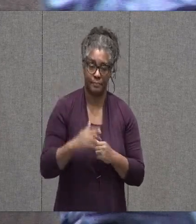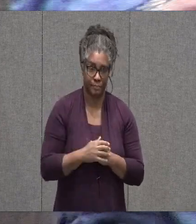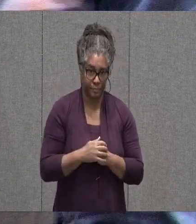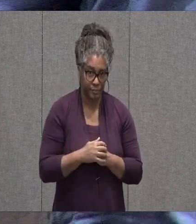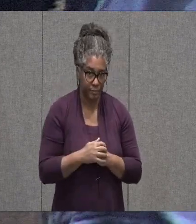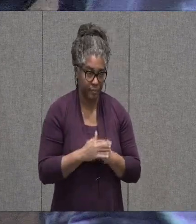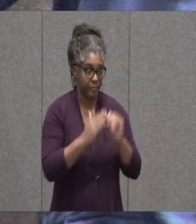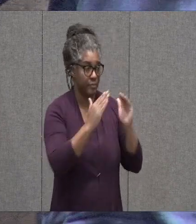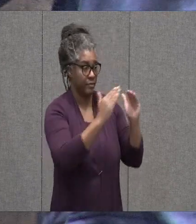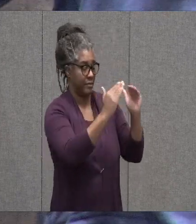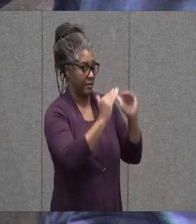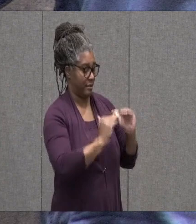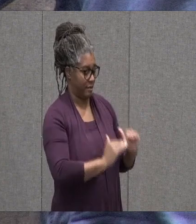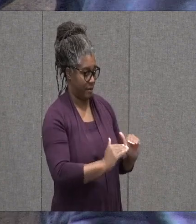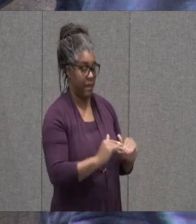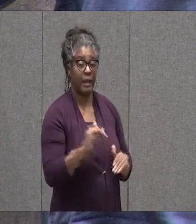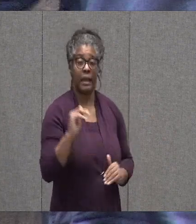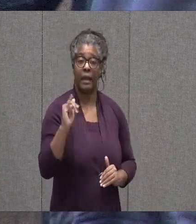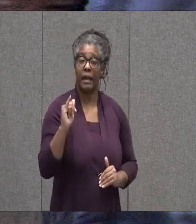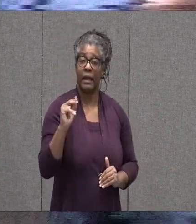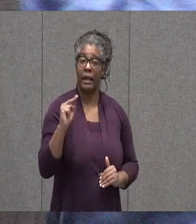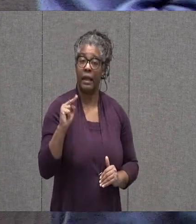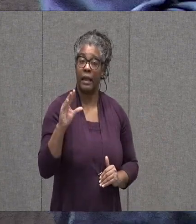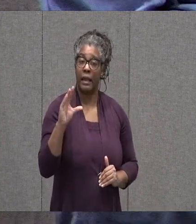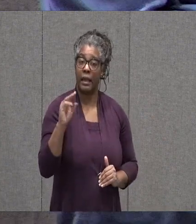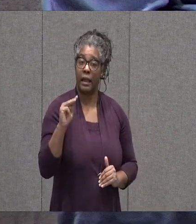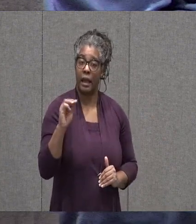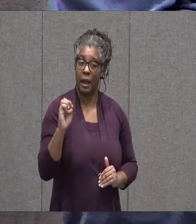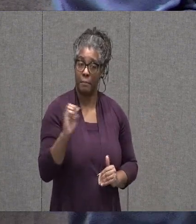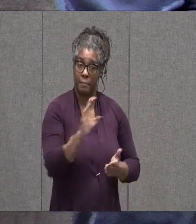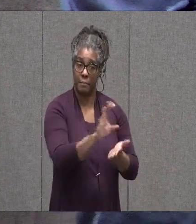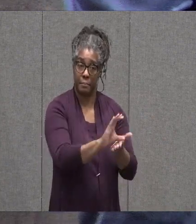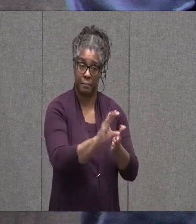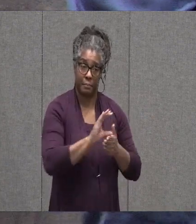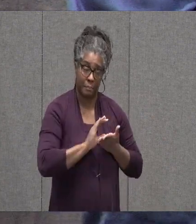So, that is our word today, is income. So, let's look at that, and it says